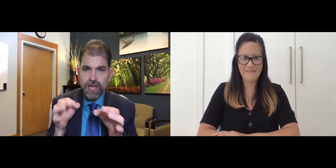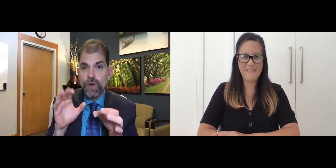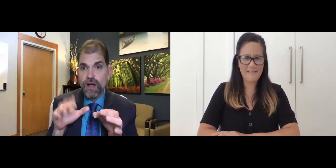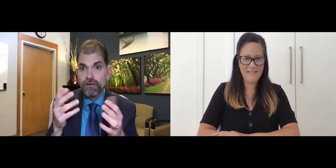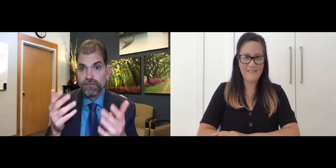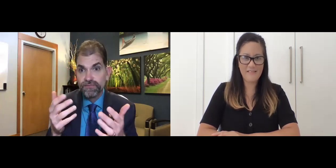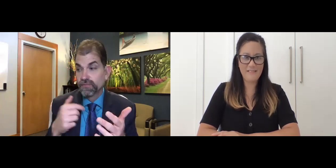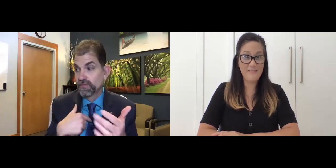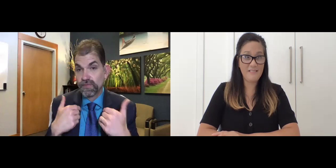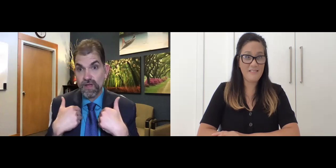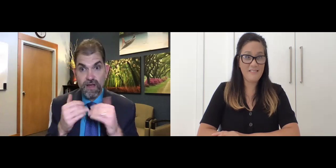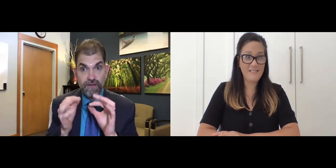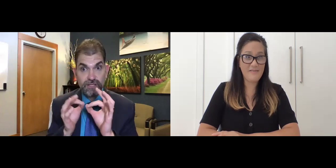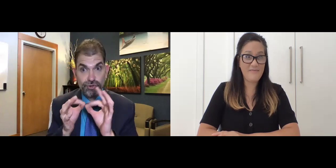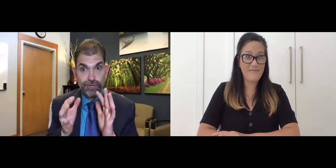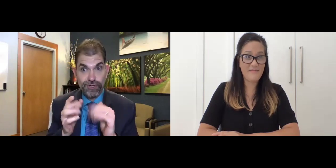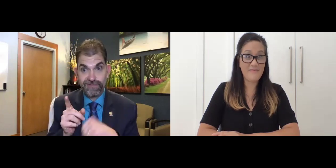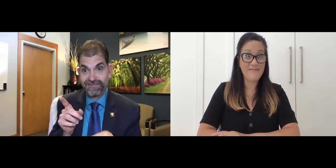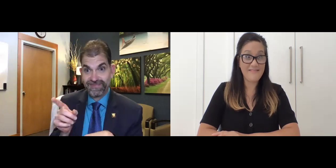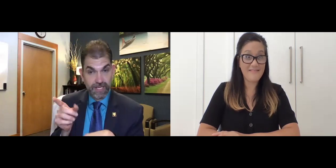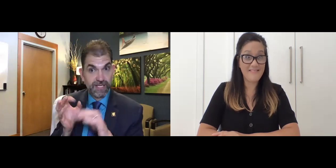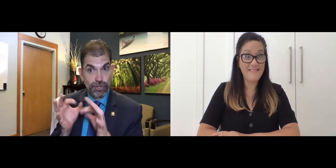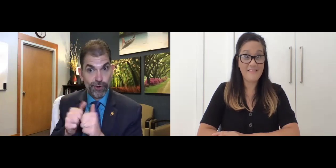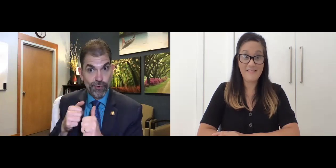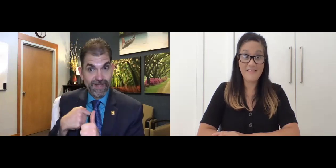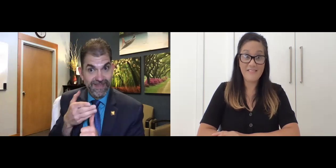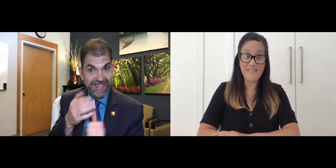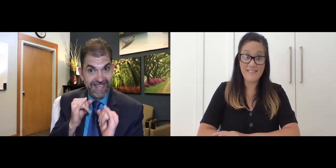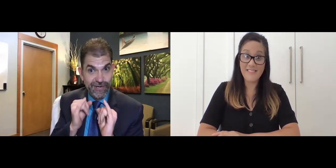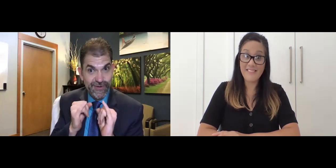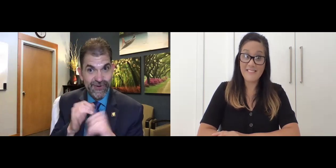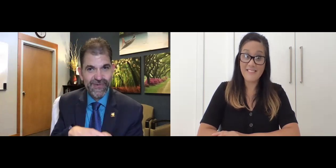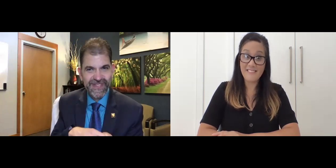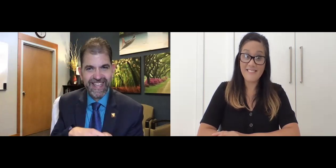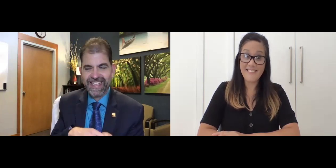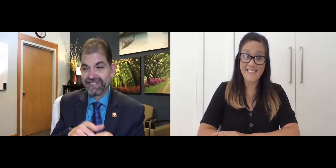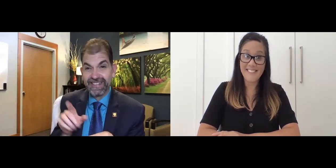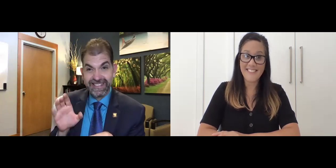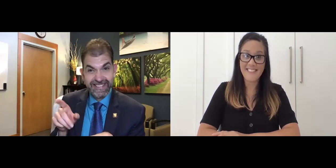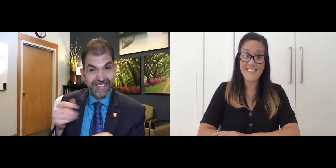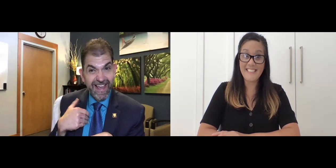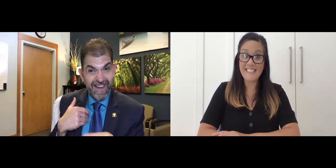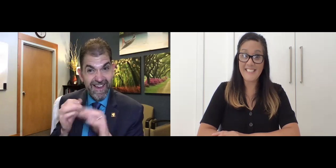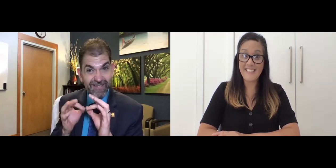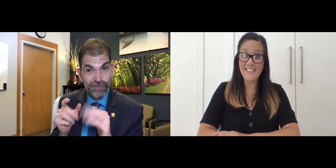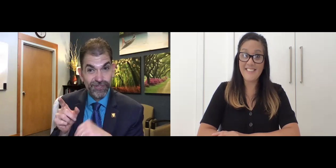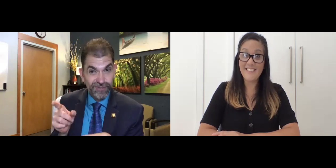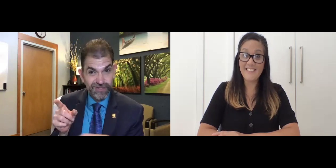So I did a lot of explaining. I had an interpreter with me for the interview